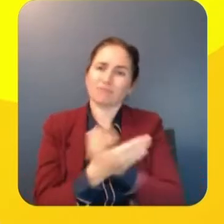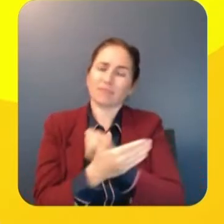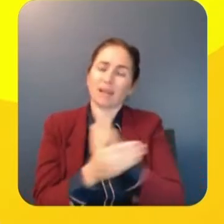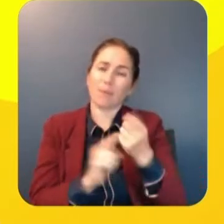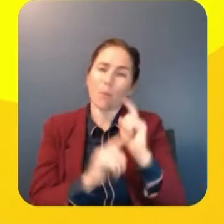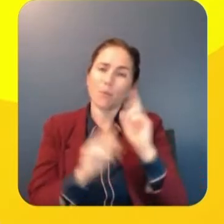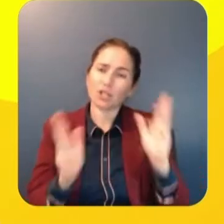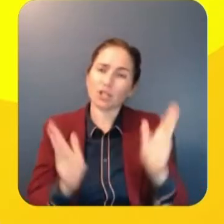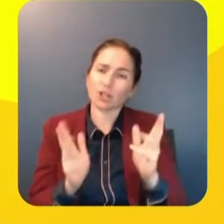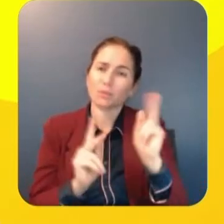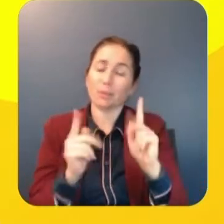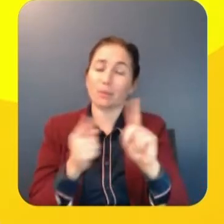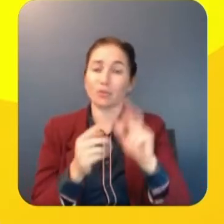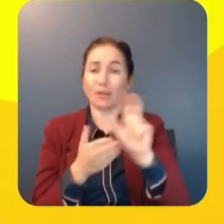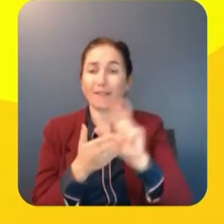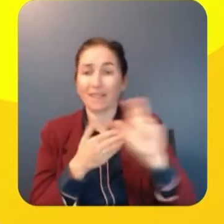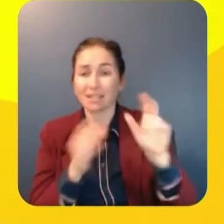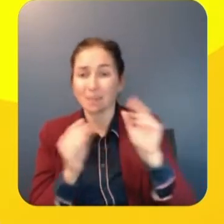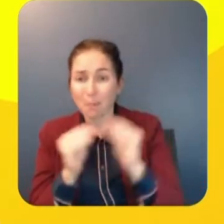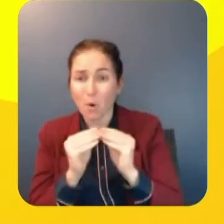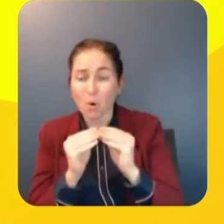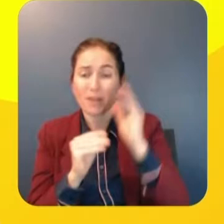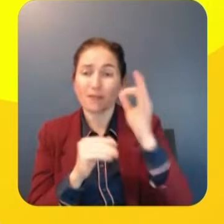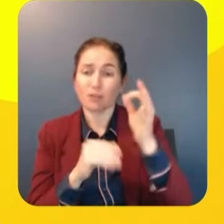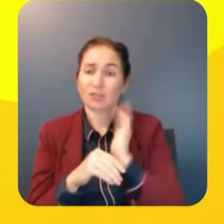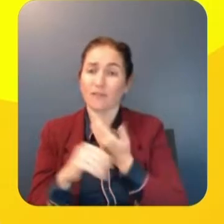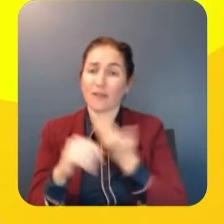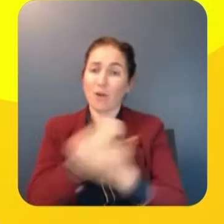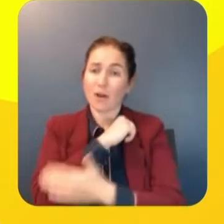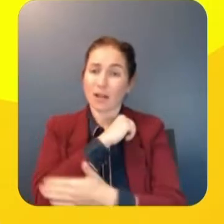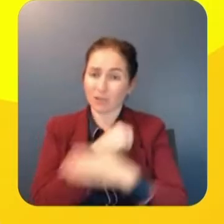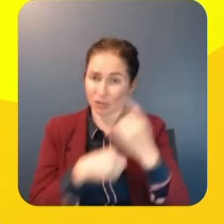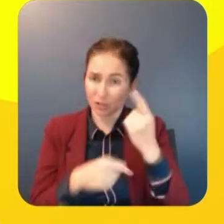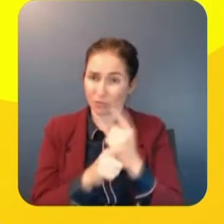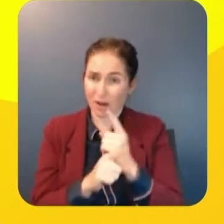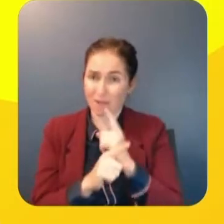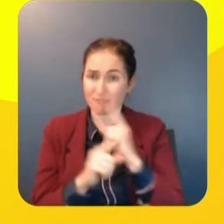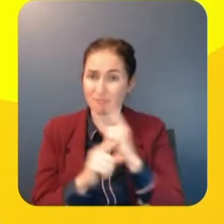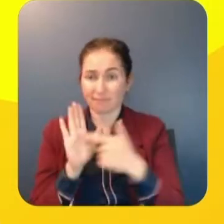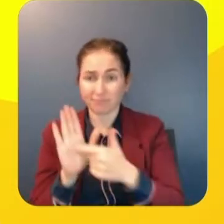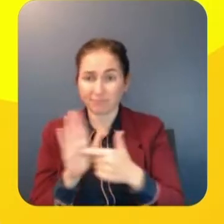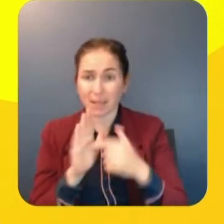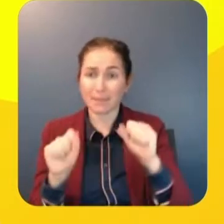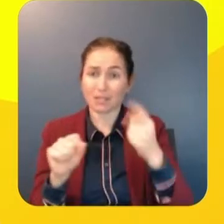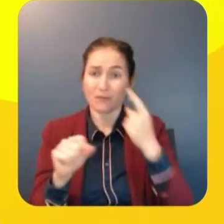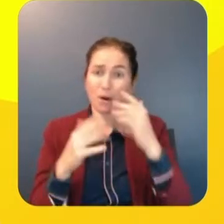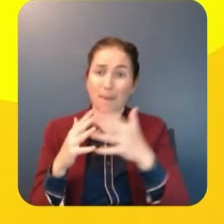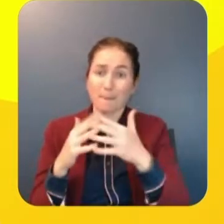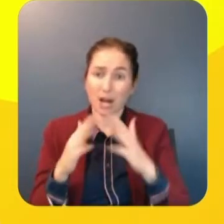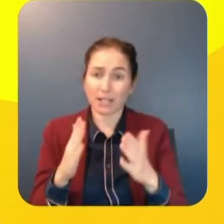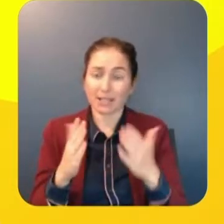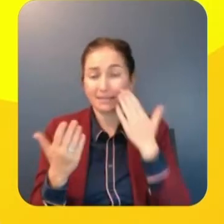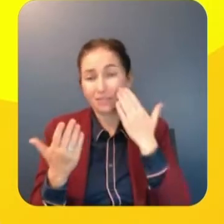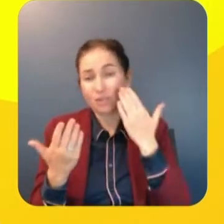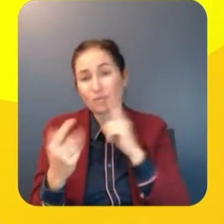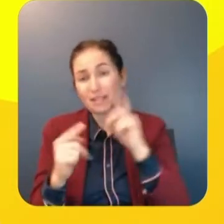more in the future of our country. Right. And unlocking the potential of Americans and, frankly, people around the world.